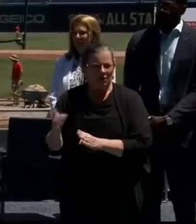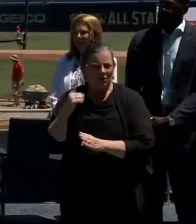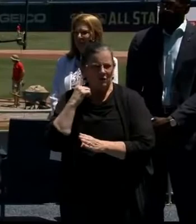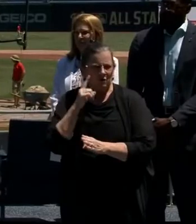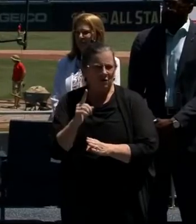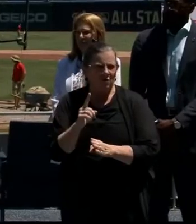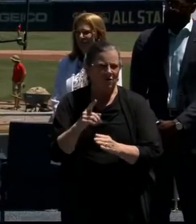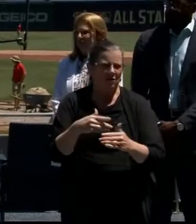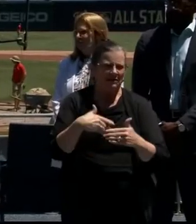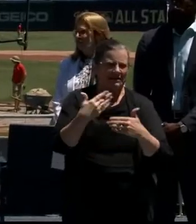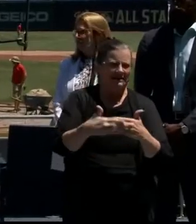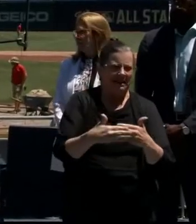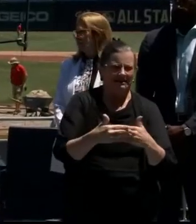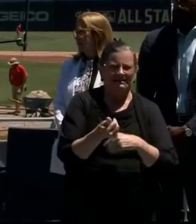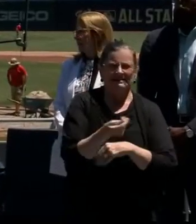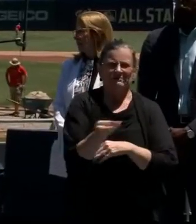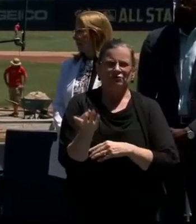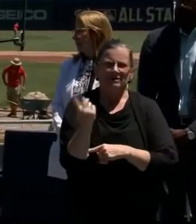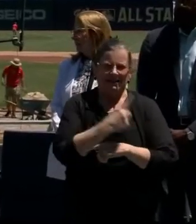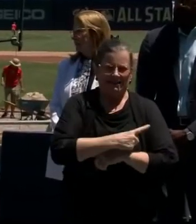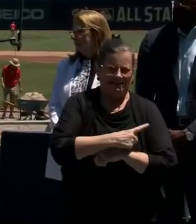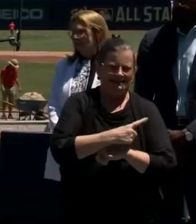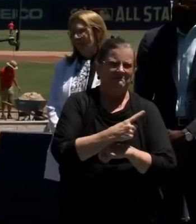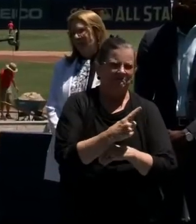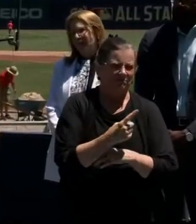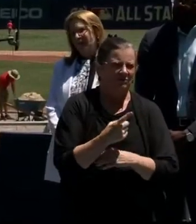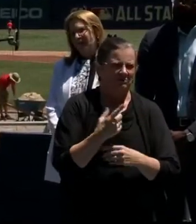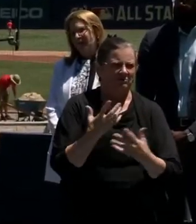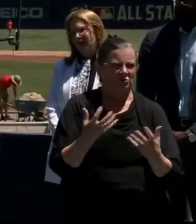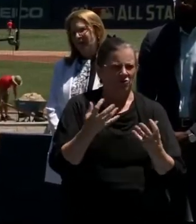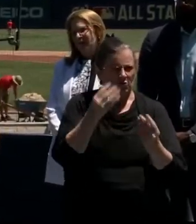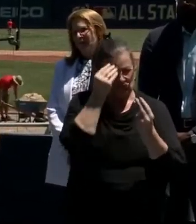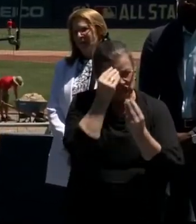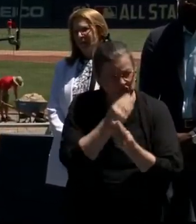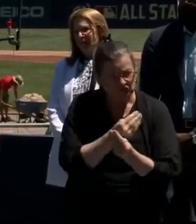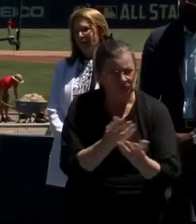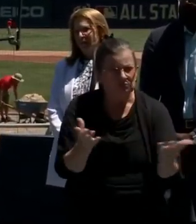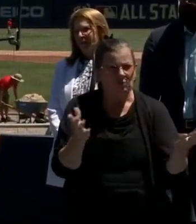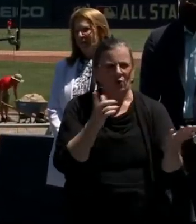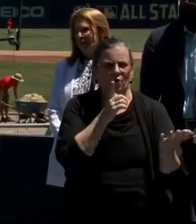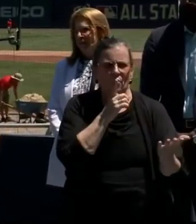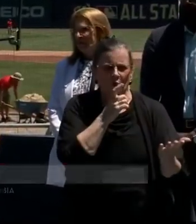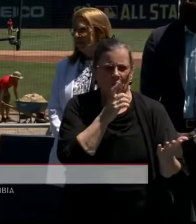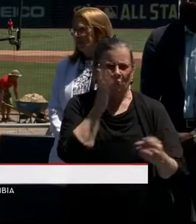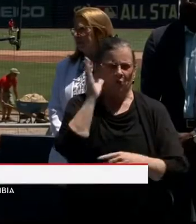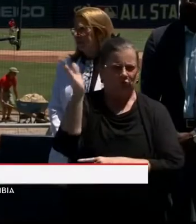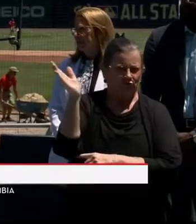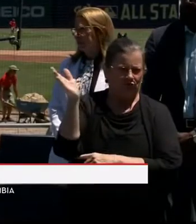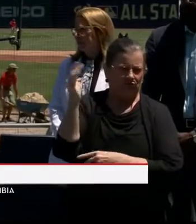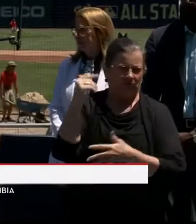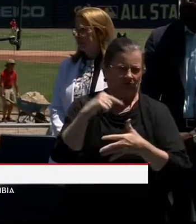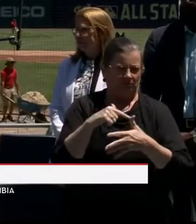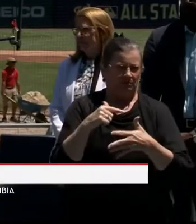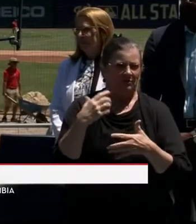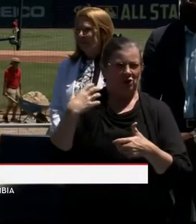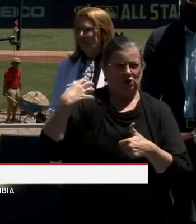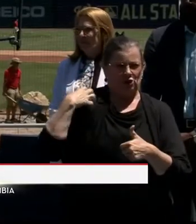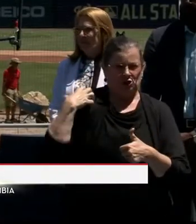LET ME ANNOUNCE A FEW PEOPLE WHO YOU WILL HEAR FROM AS WELL. THE CHIEF OF POLICE OF THE METROPOLITAN POLICE DEPARTMENT,